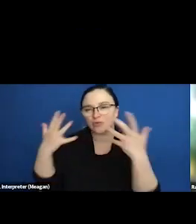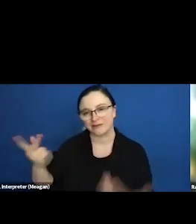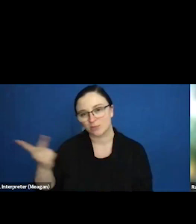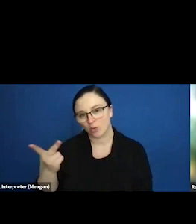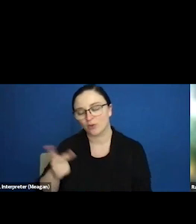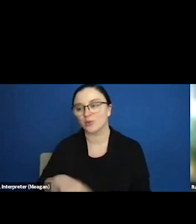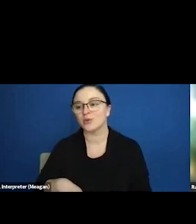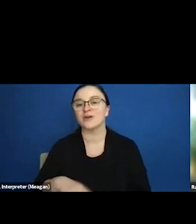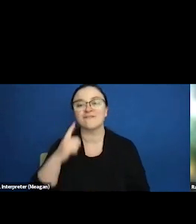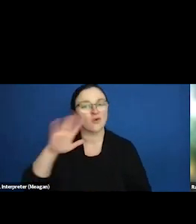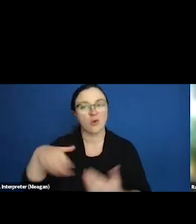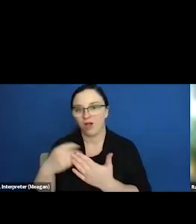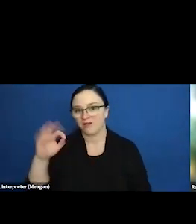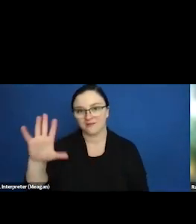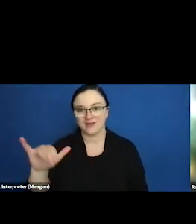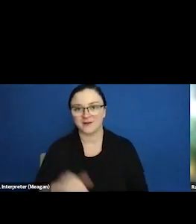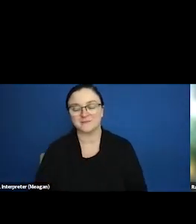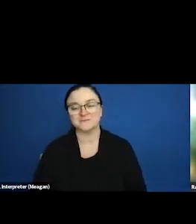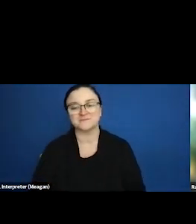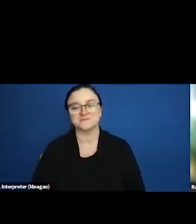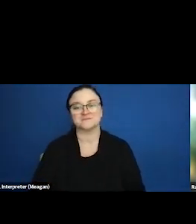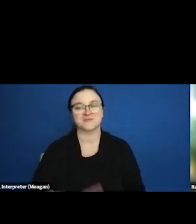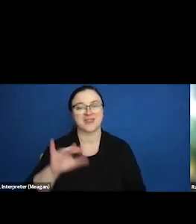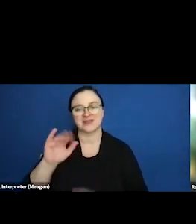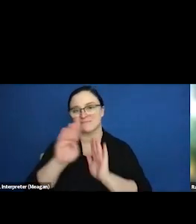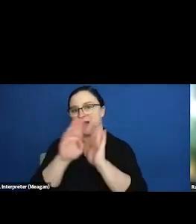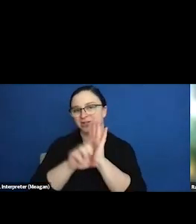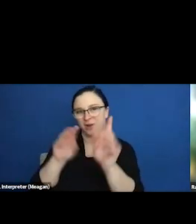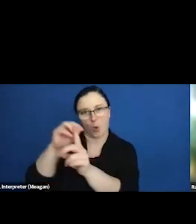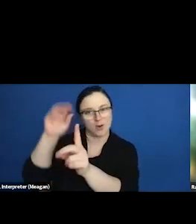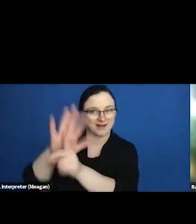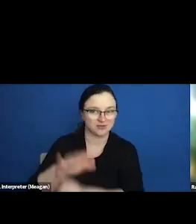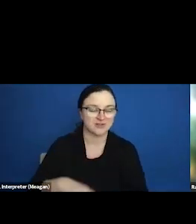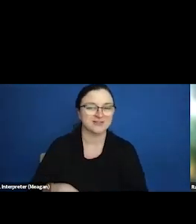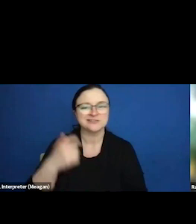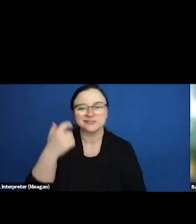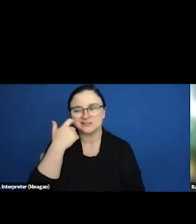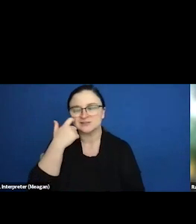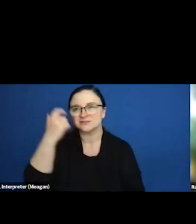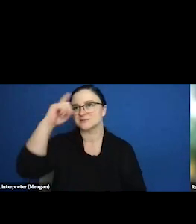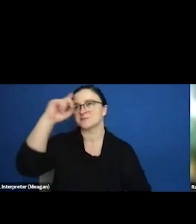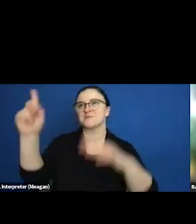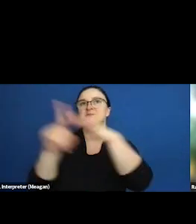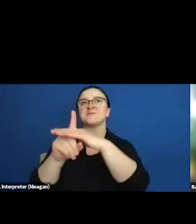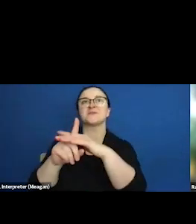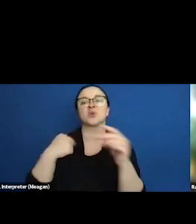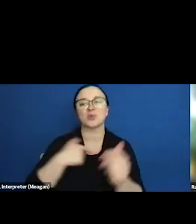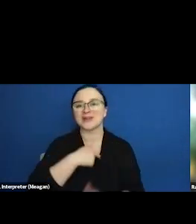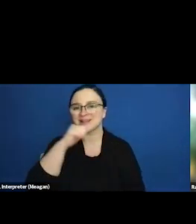for all of that kind of backdrop orientation. And it just occurred to me, we didn't really share with you all